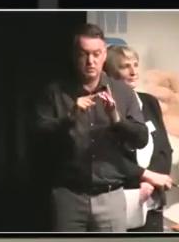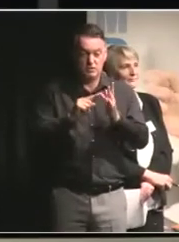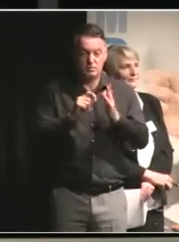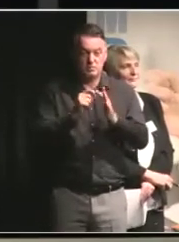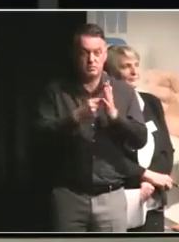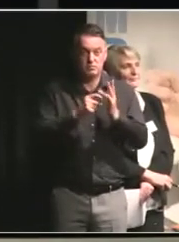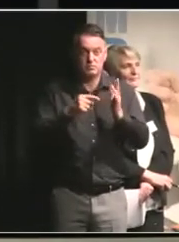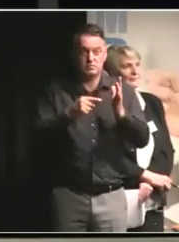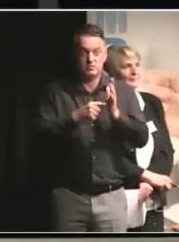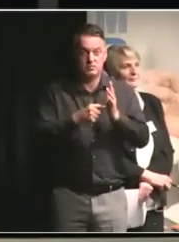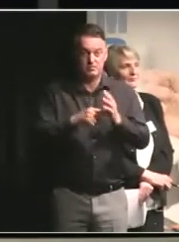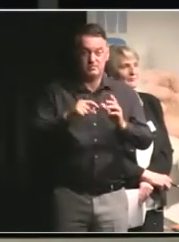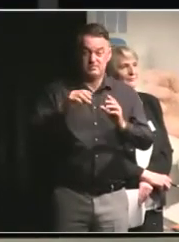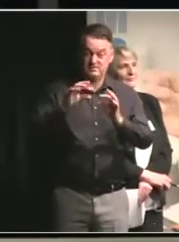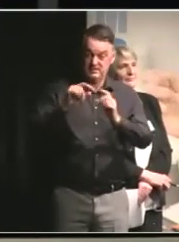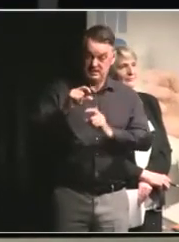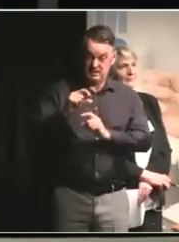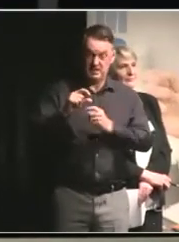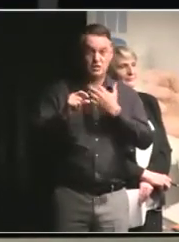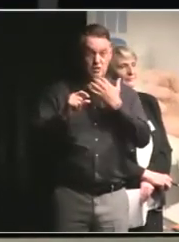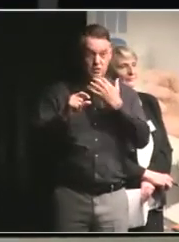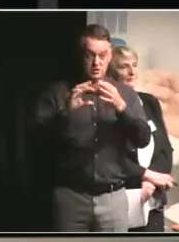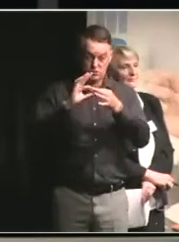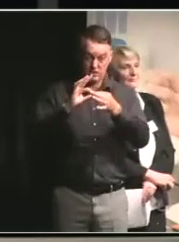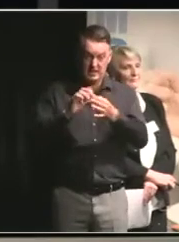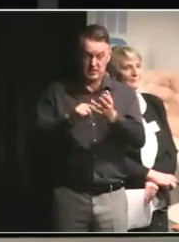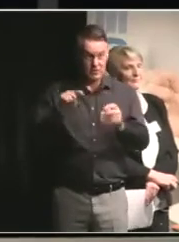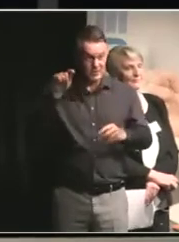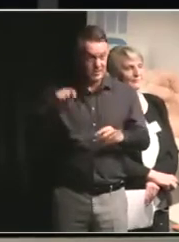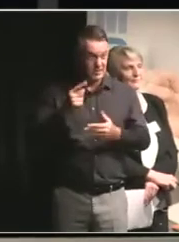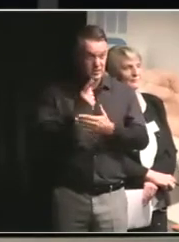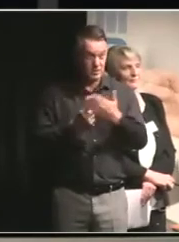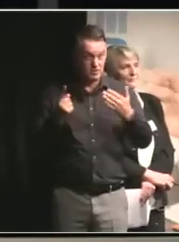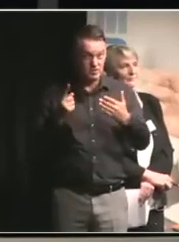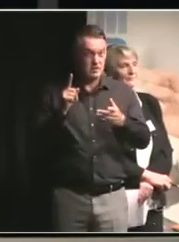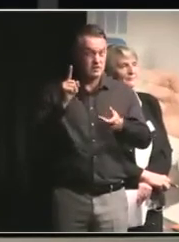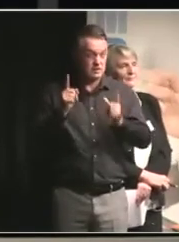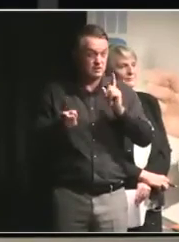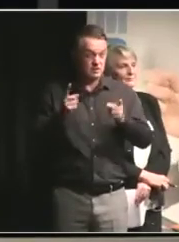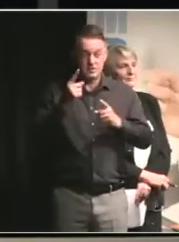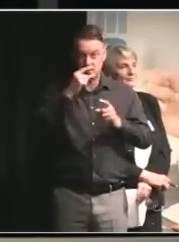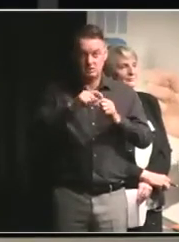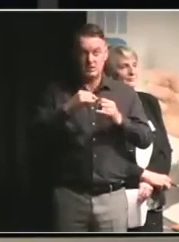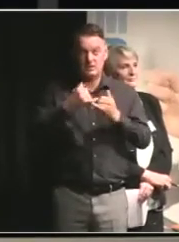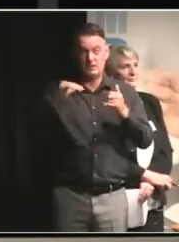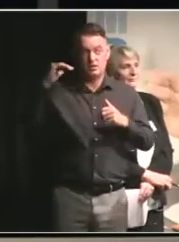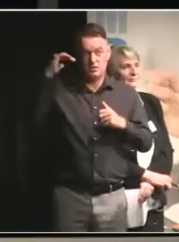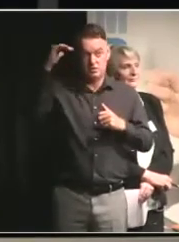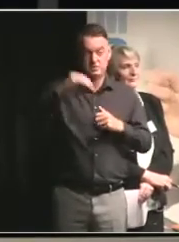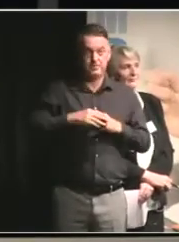interestingly enough the cost associated with that is often very high. In a typical laboratory